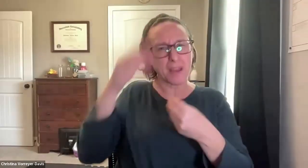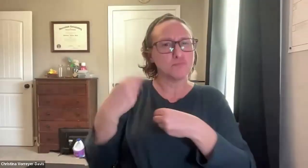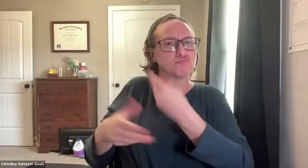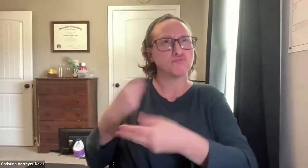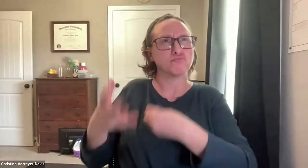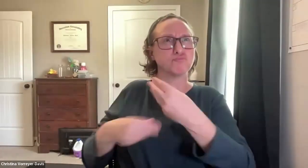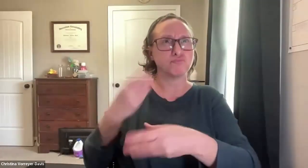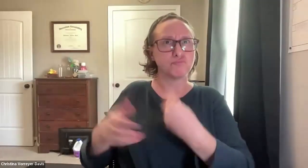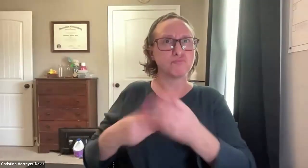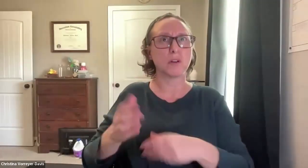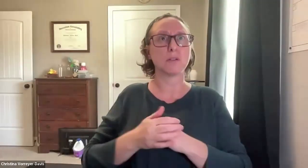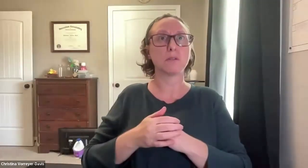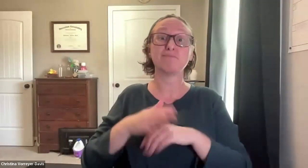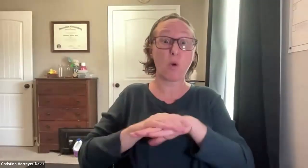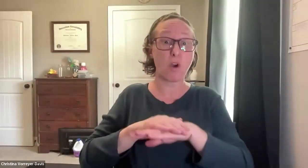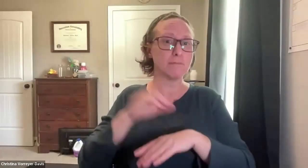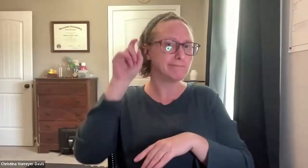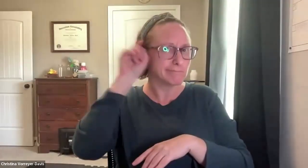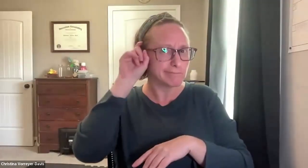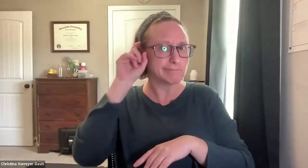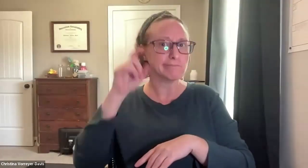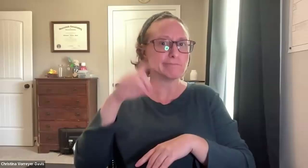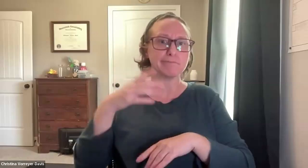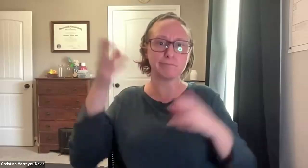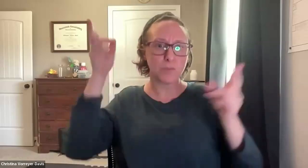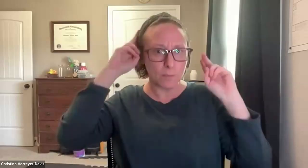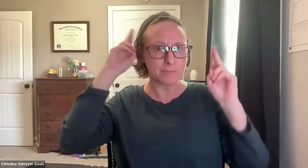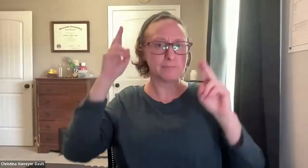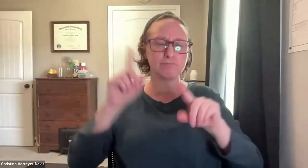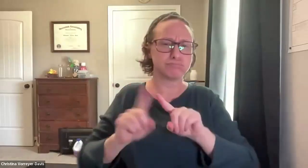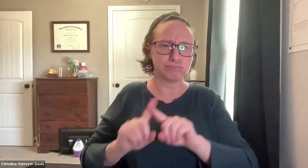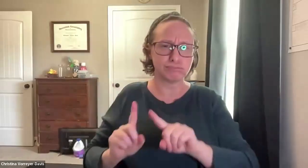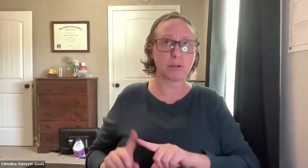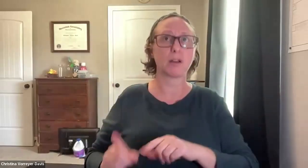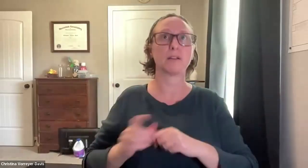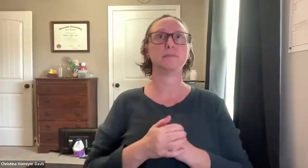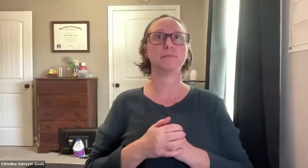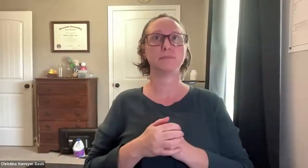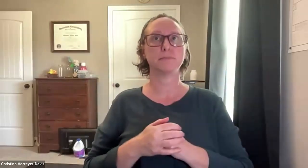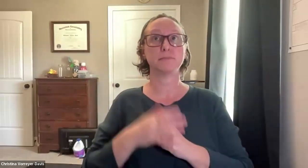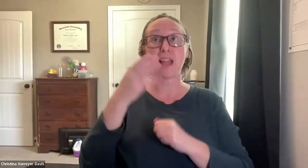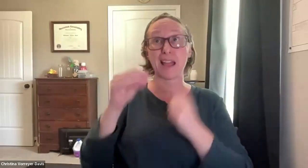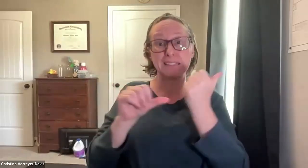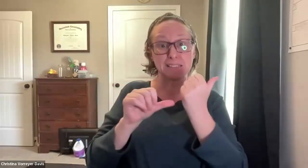The family is provided with information on amplification, assistive technologies.